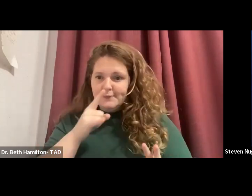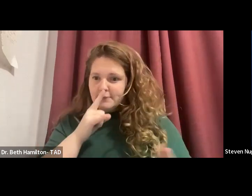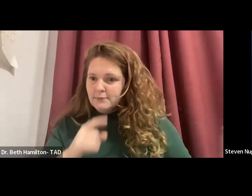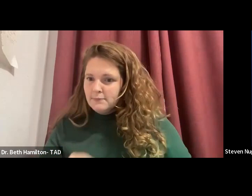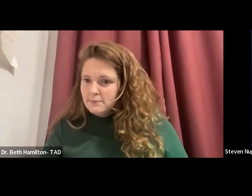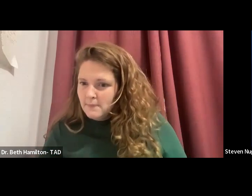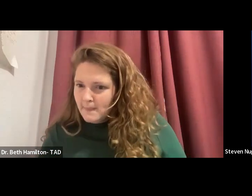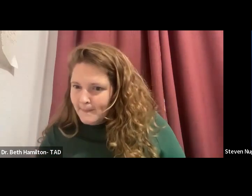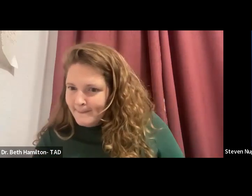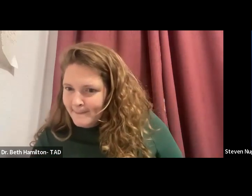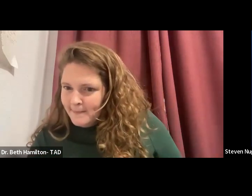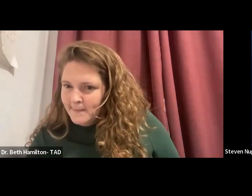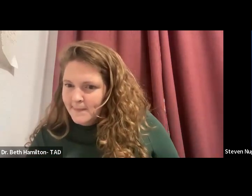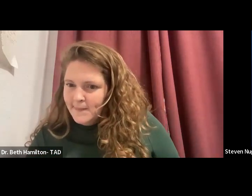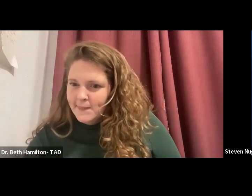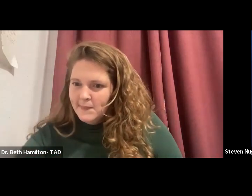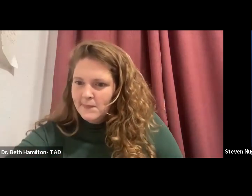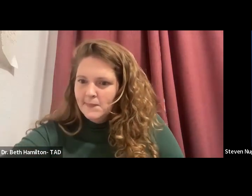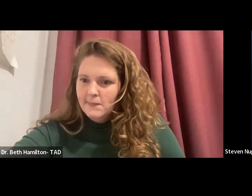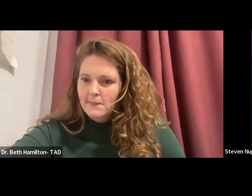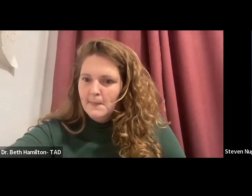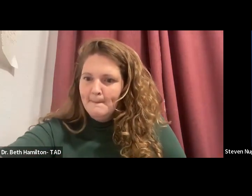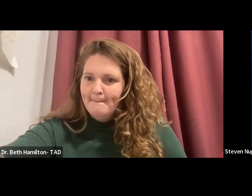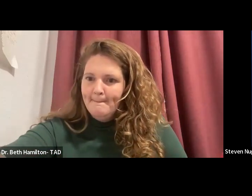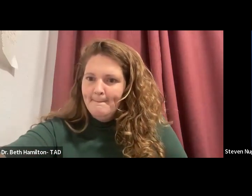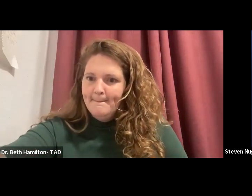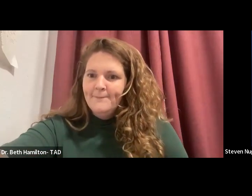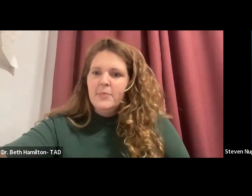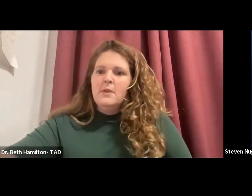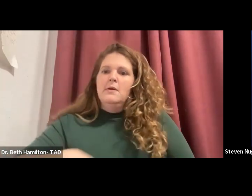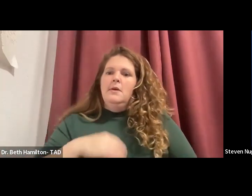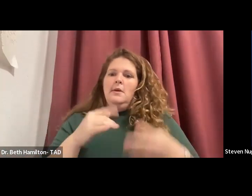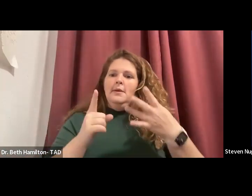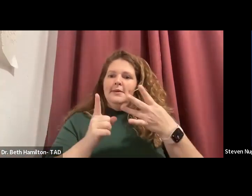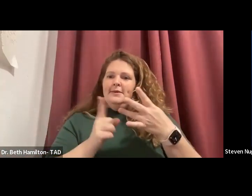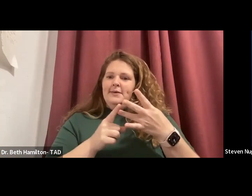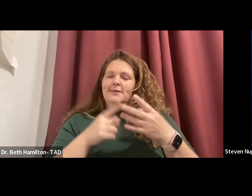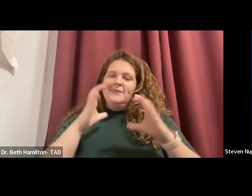understand situations like that but what would be some other strategies to be able to address the level